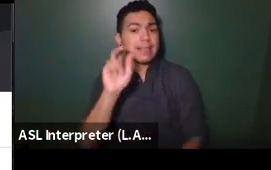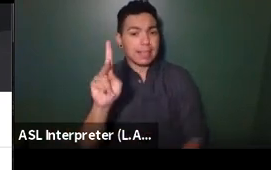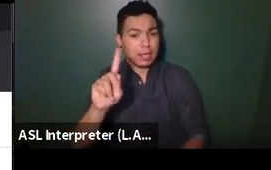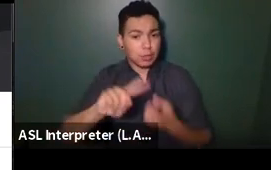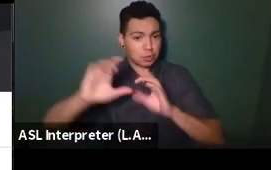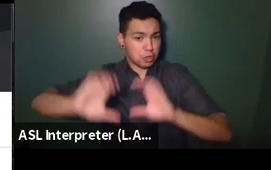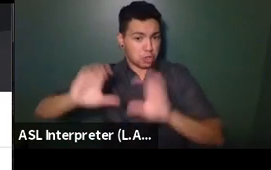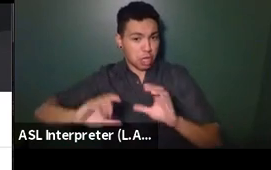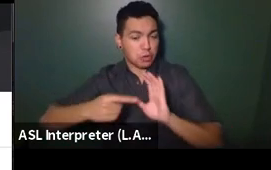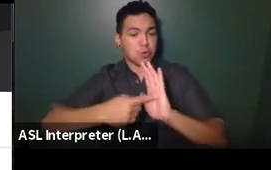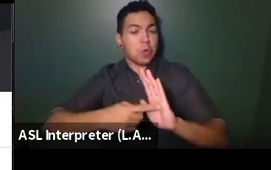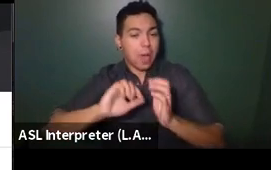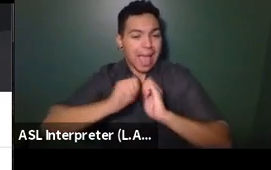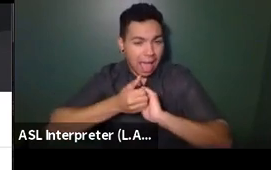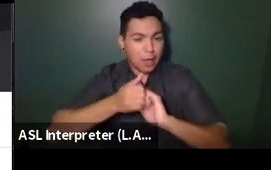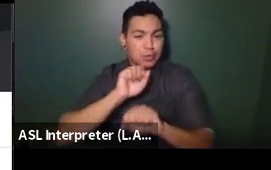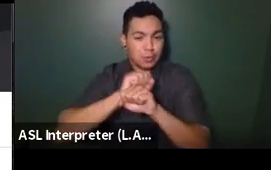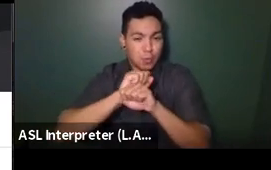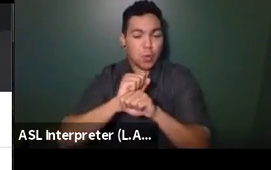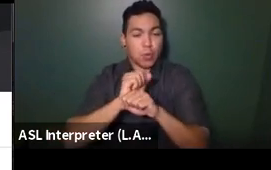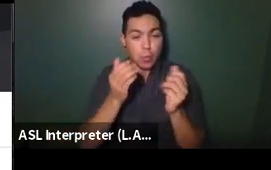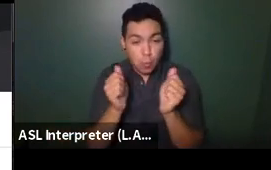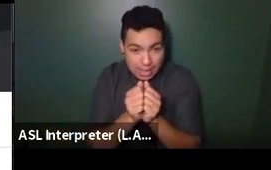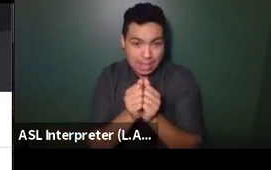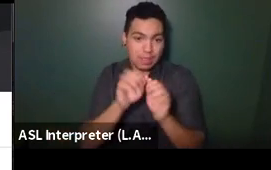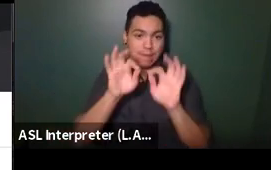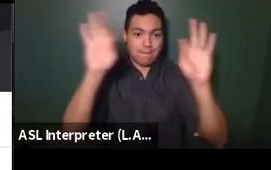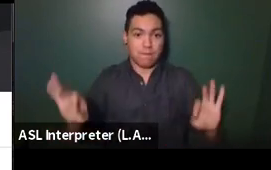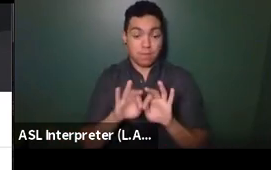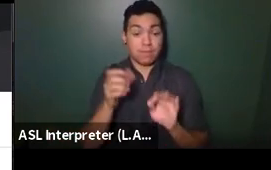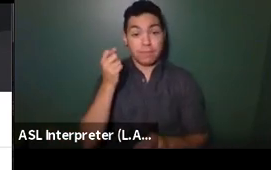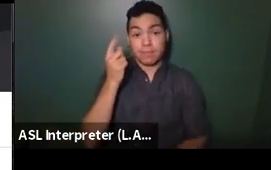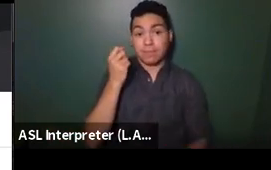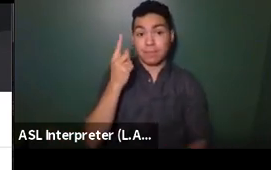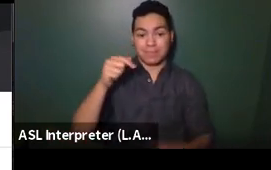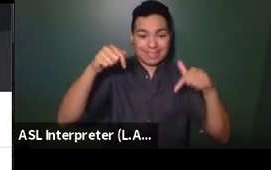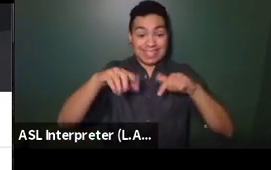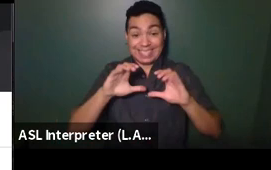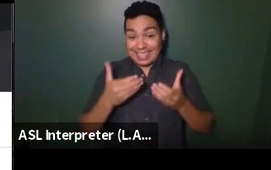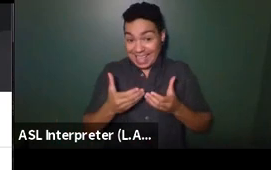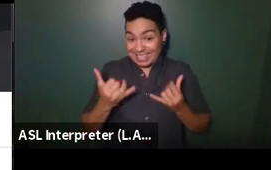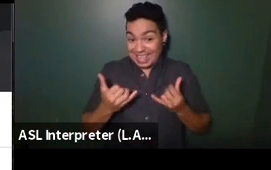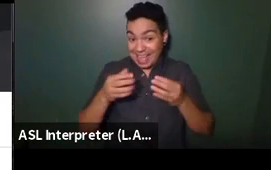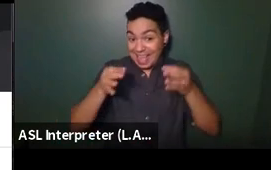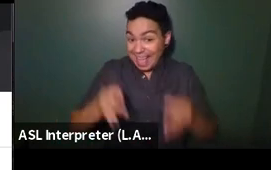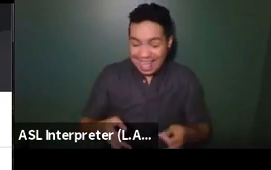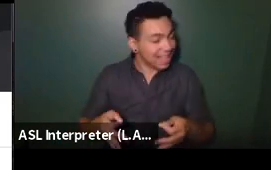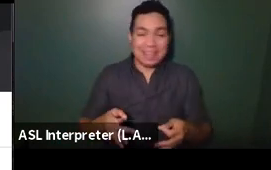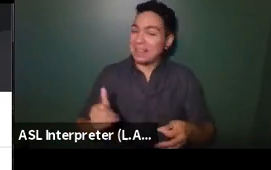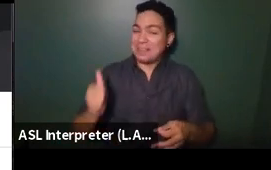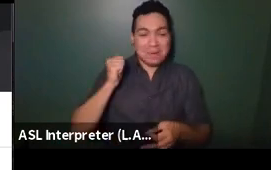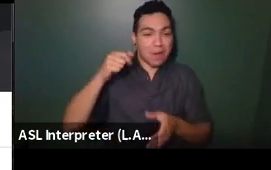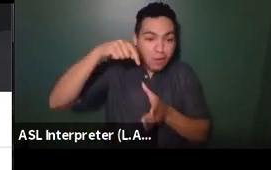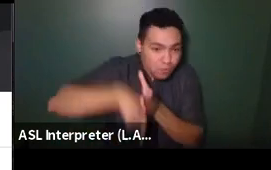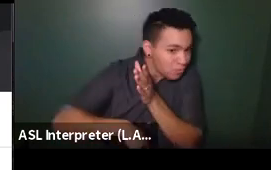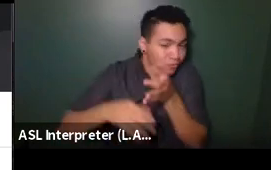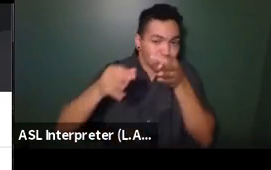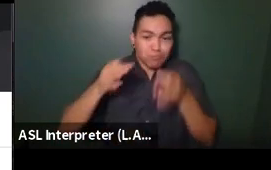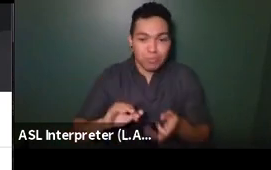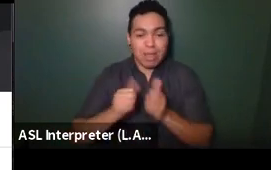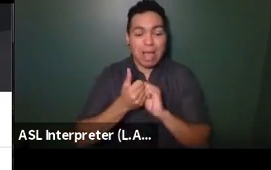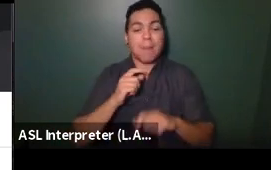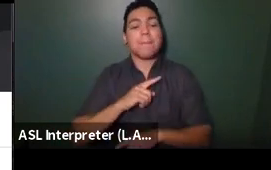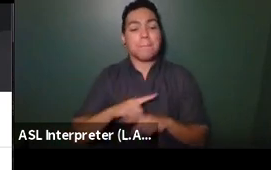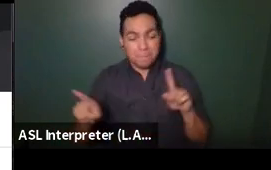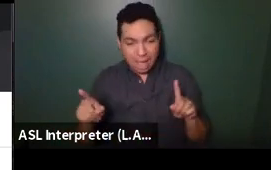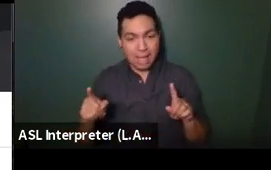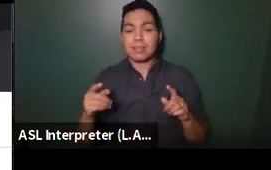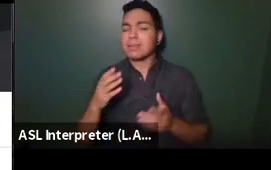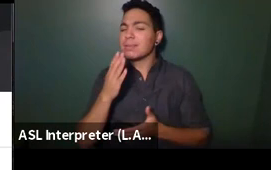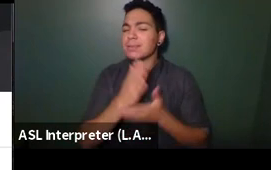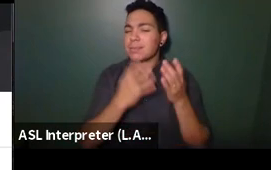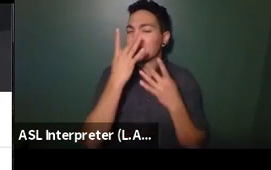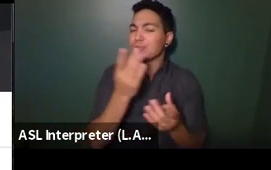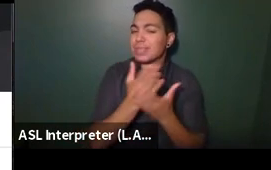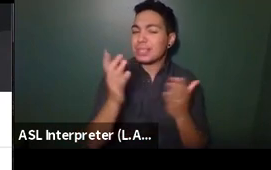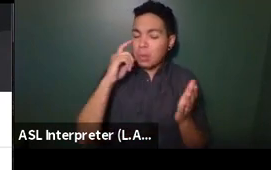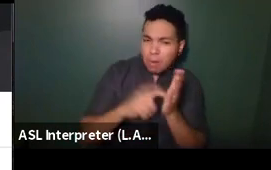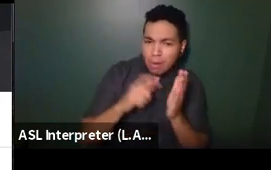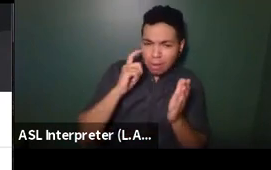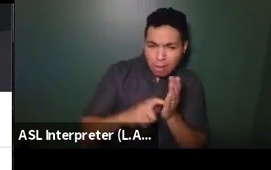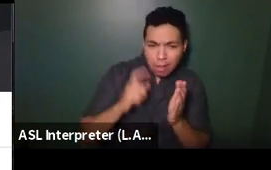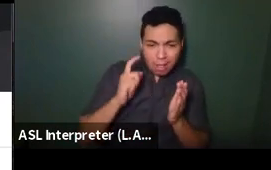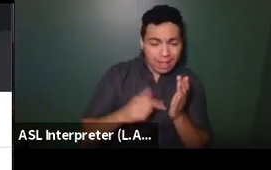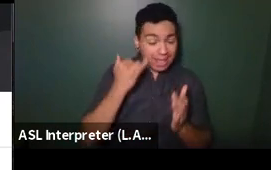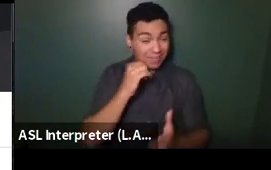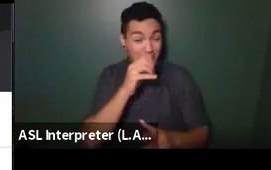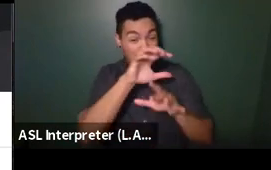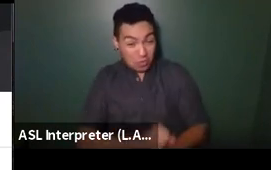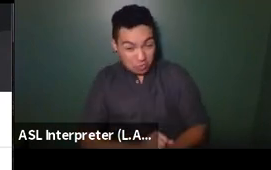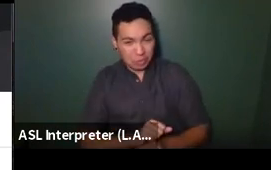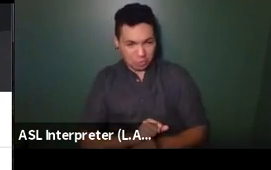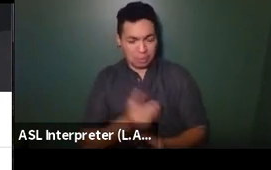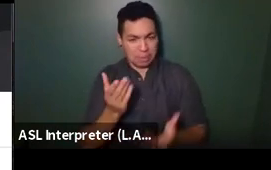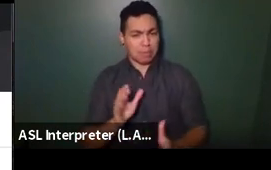Katherine Livick - ESD 112: on how to work with forums. Because this is not a forums class and we can't go into great detail about it, but there will be some interesting things that you'll see here if you are not used to working with forums or if you haven't done that before.